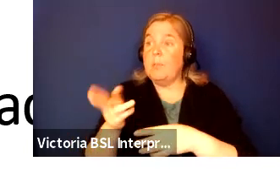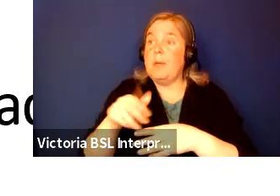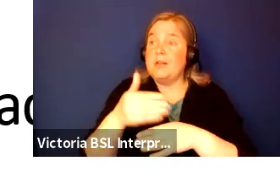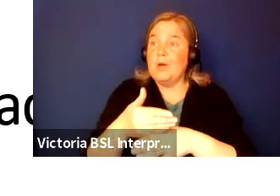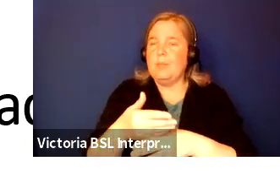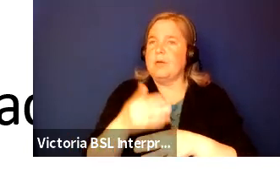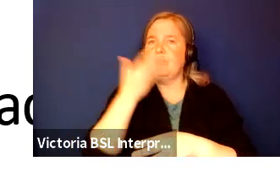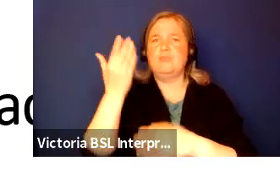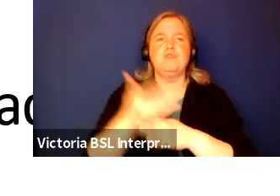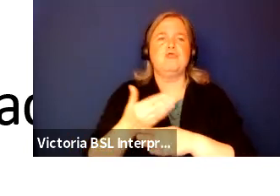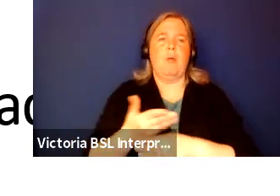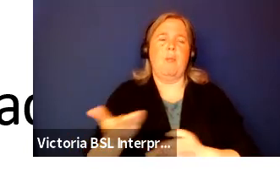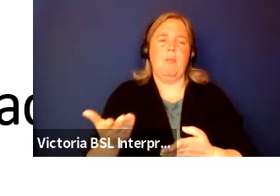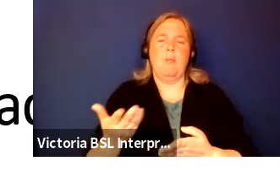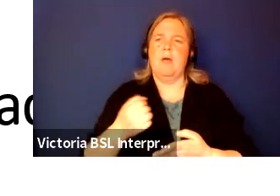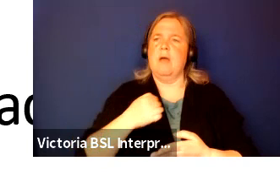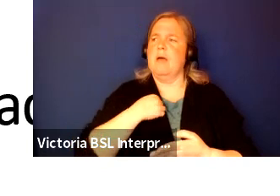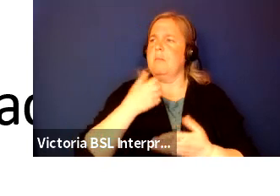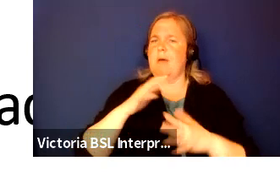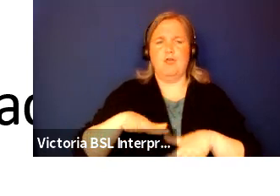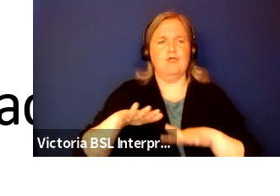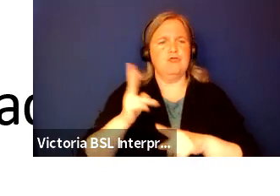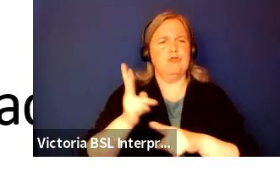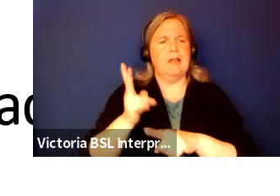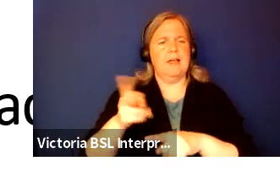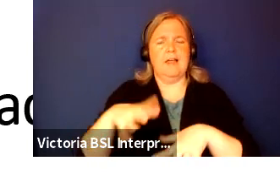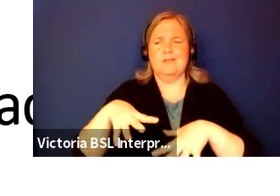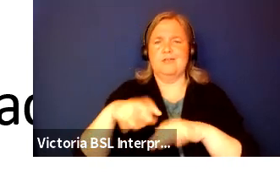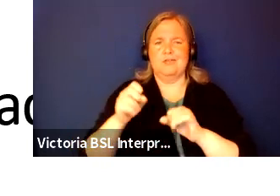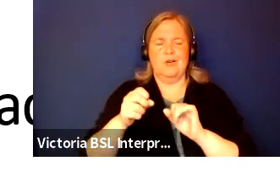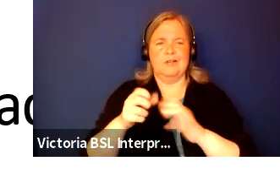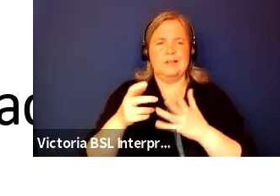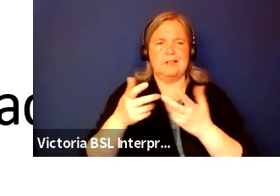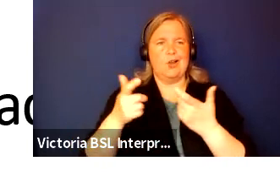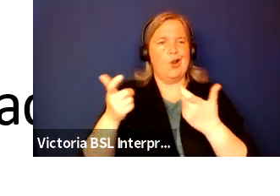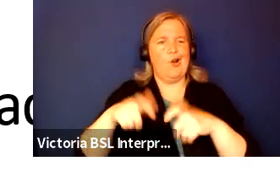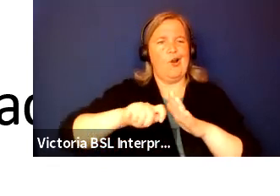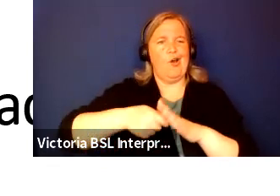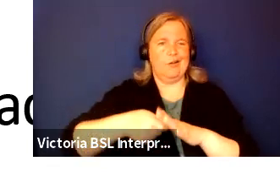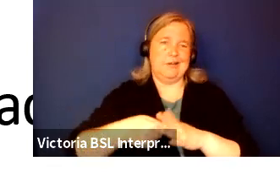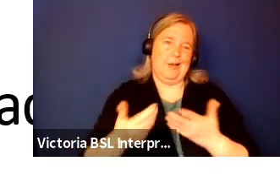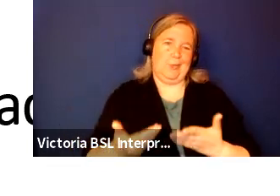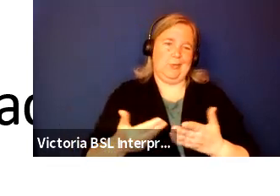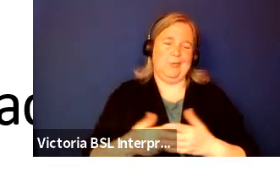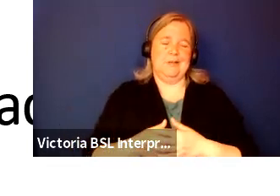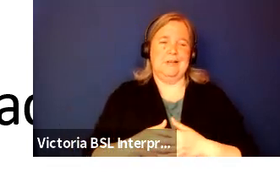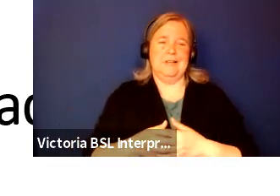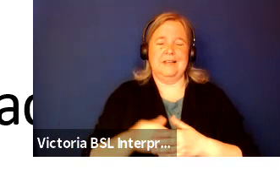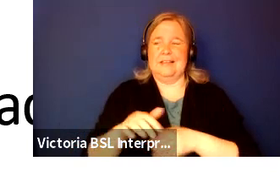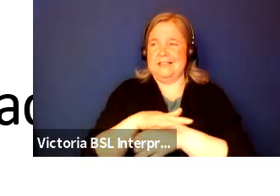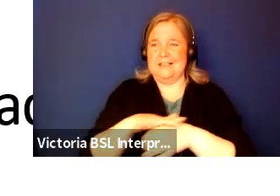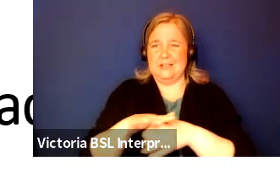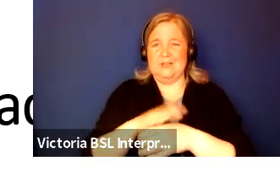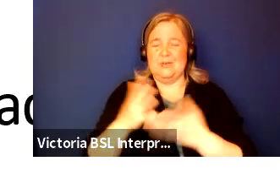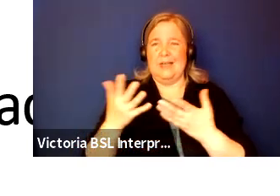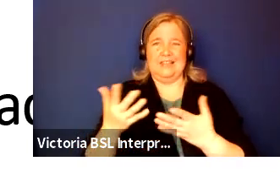my country I stayed again, I started a lockdown it is situation is what Vera was explaining.